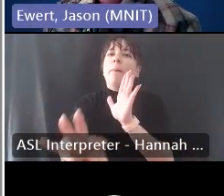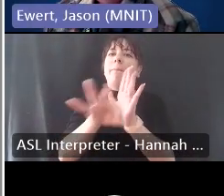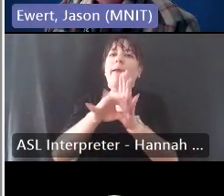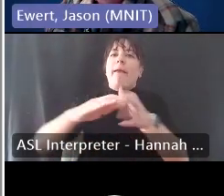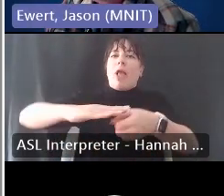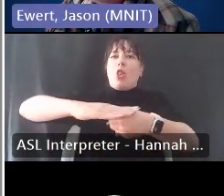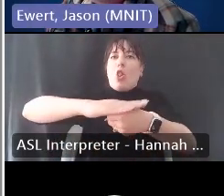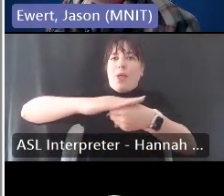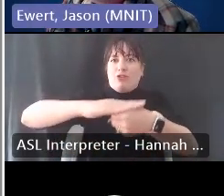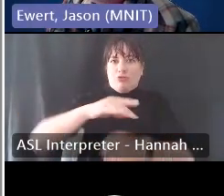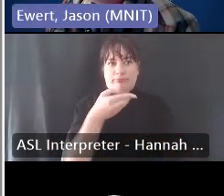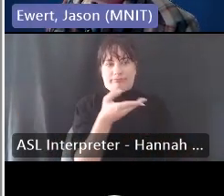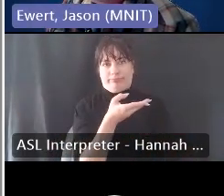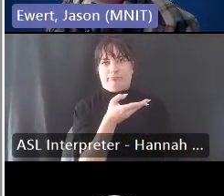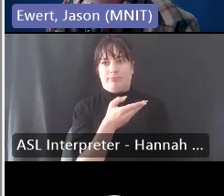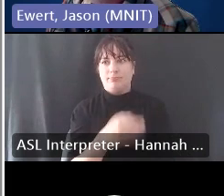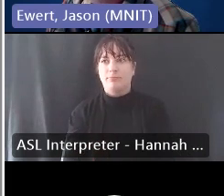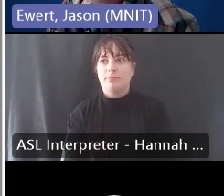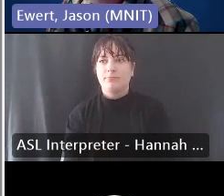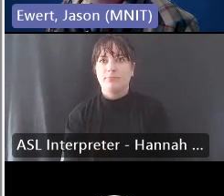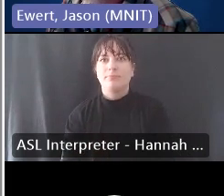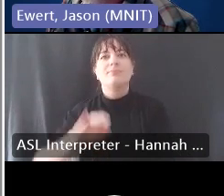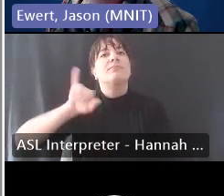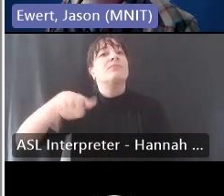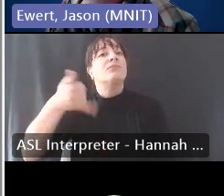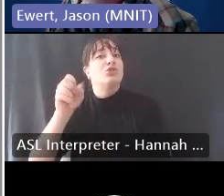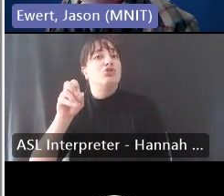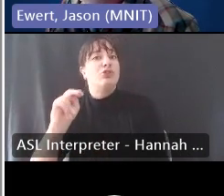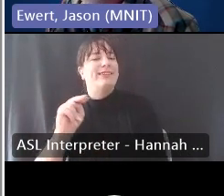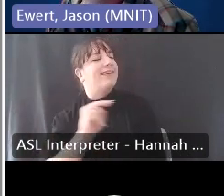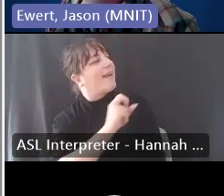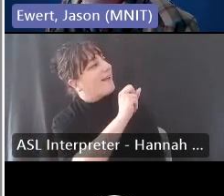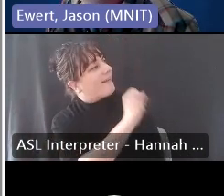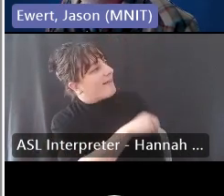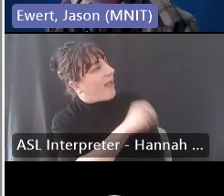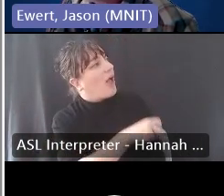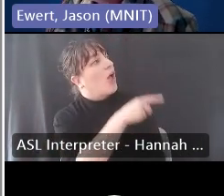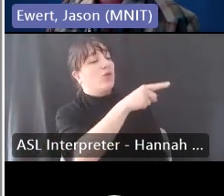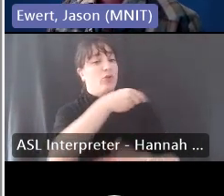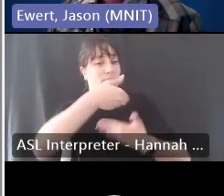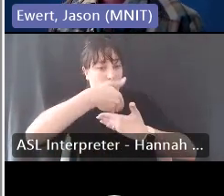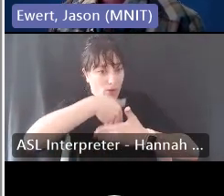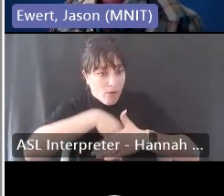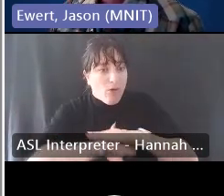So now, you've entered the map. The area as an application.